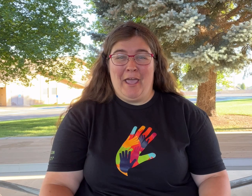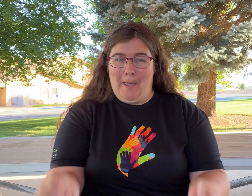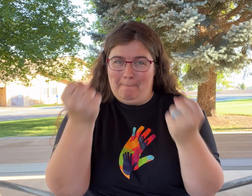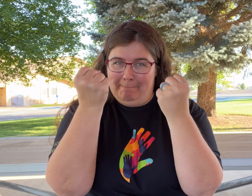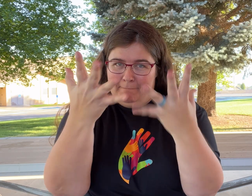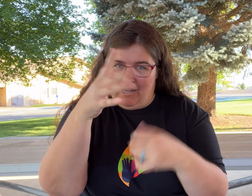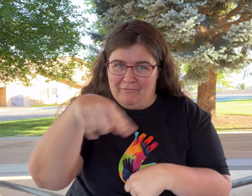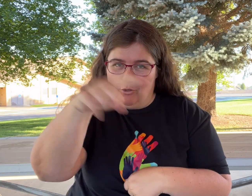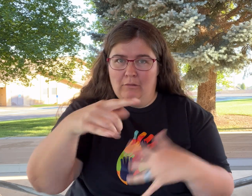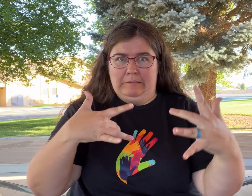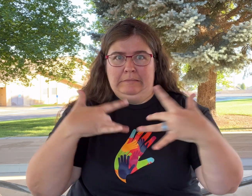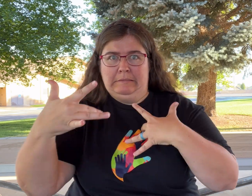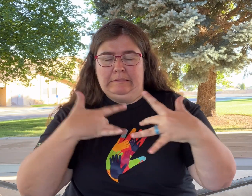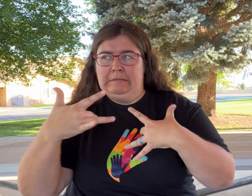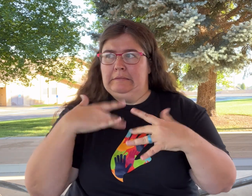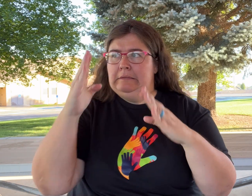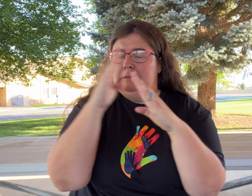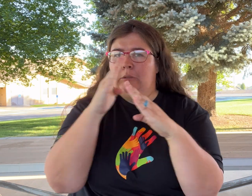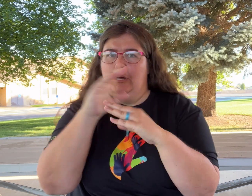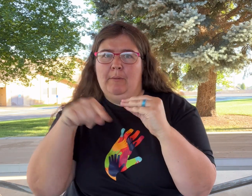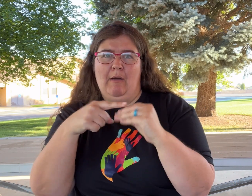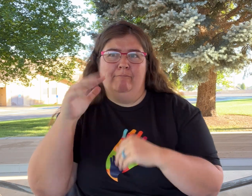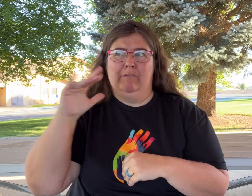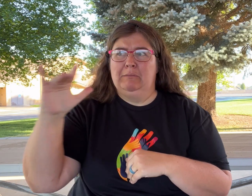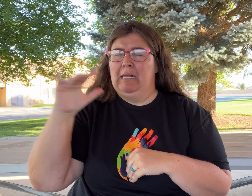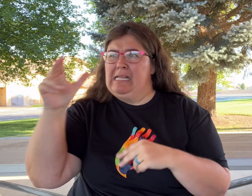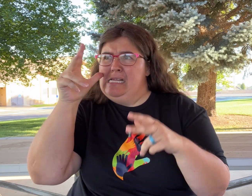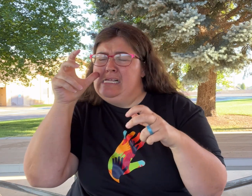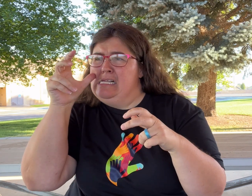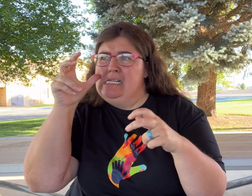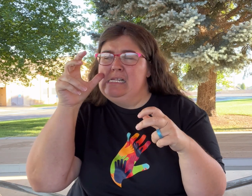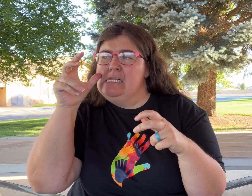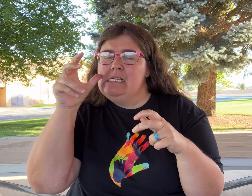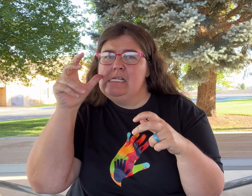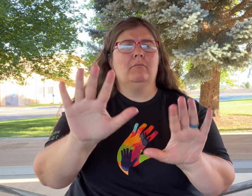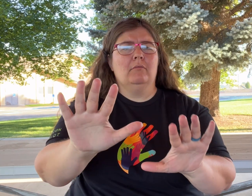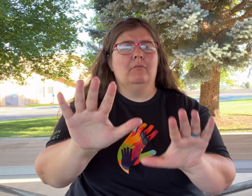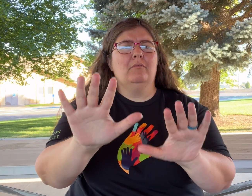I've noticed many of you are very concerned about fingerspelling and understanding it.